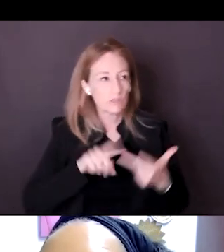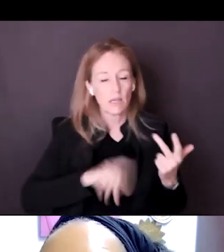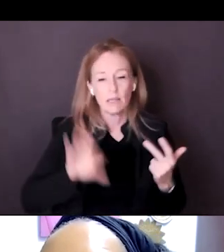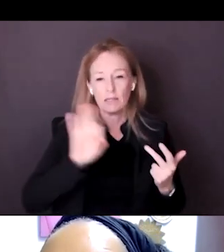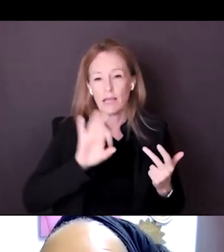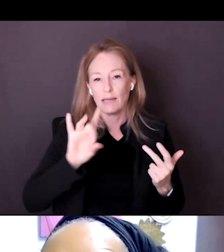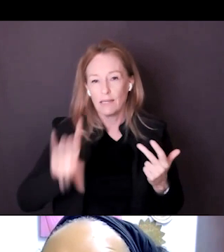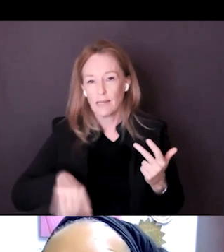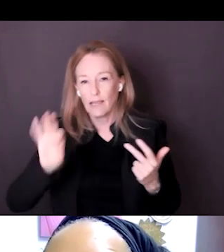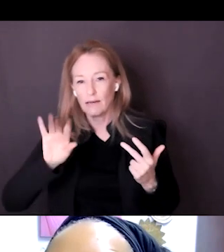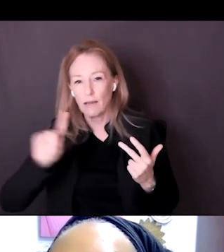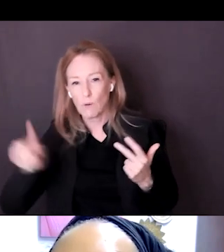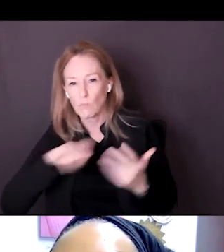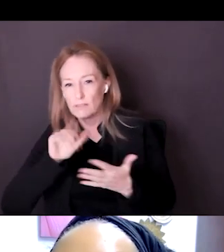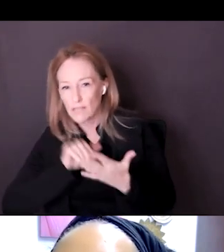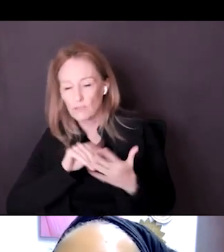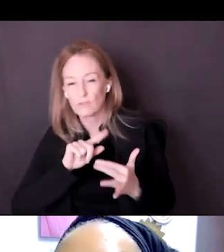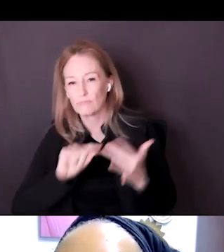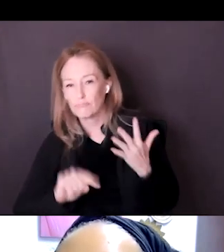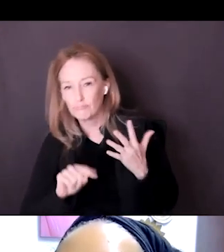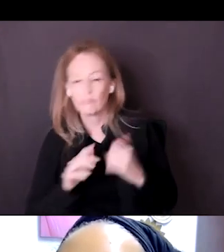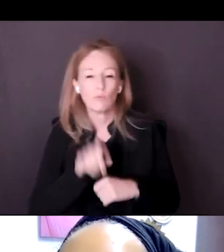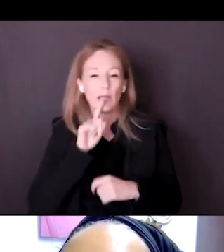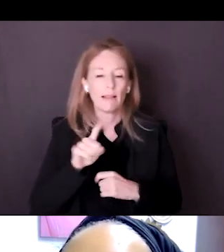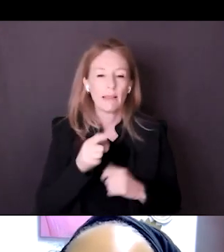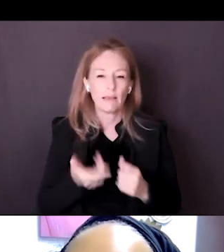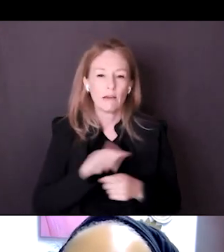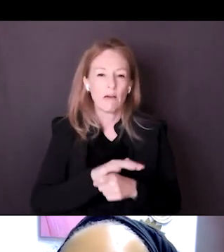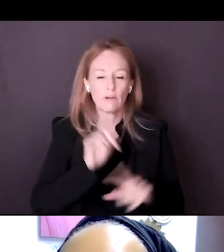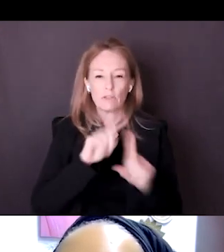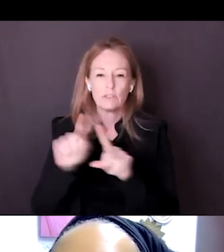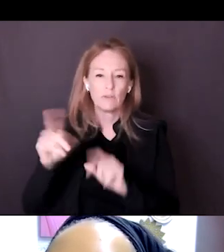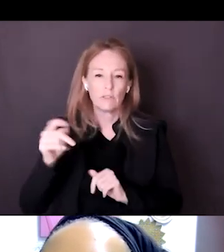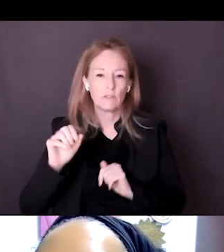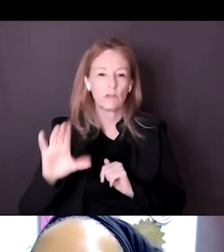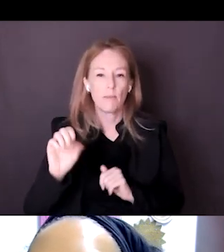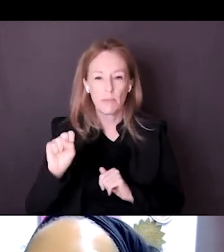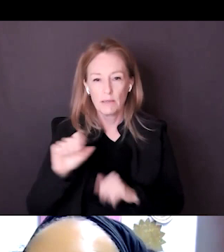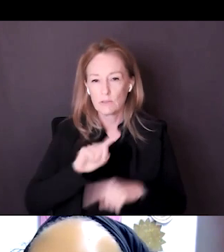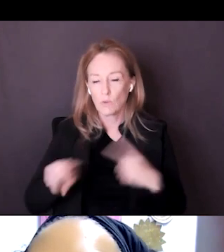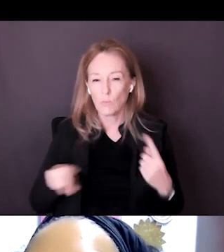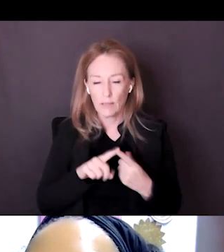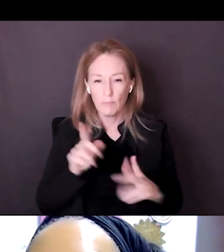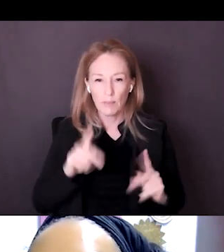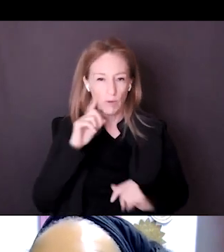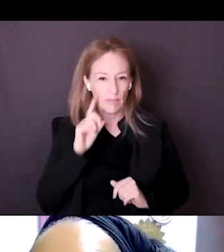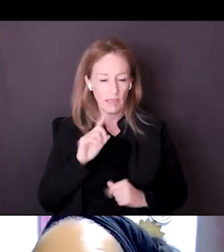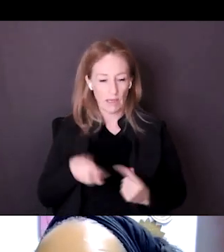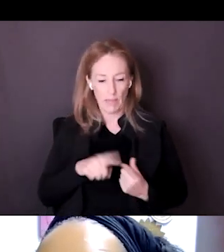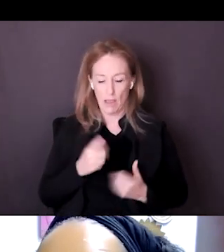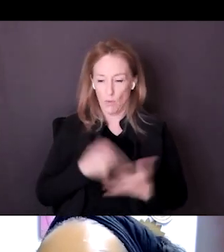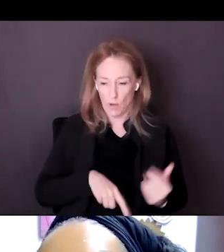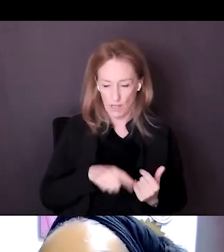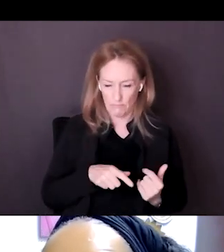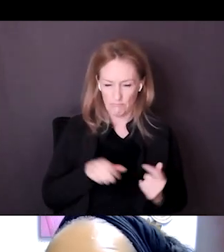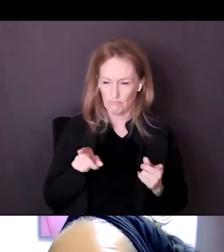AND REALLY TACKLE THE TOPICS ON WHAT COORDINATION LOOKS LIKE.